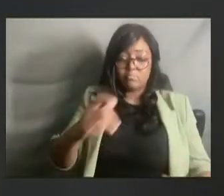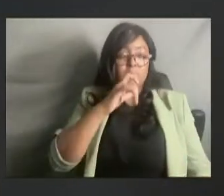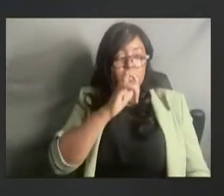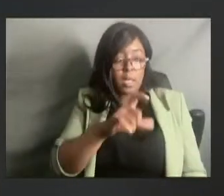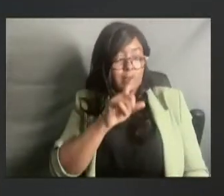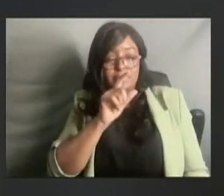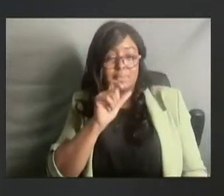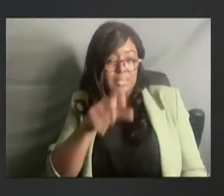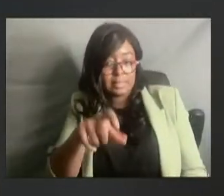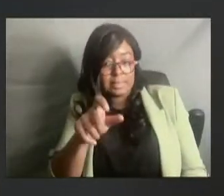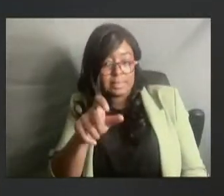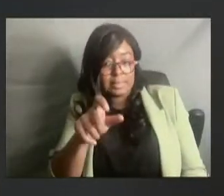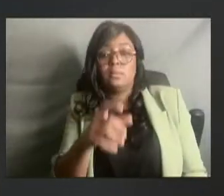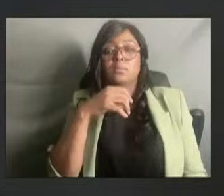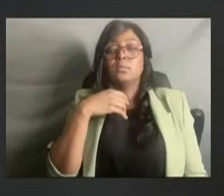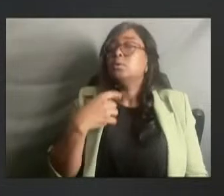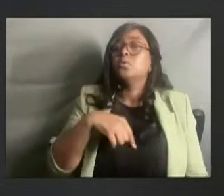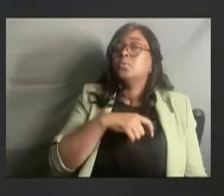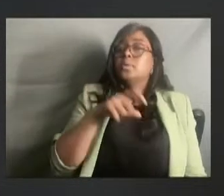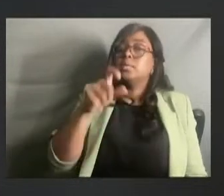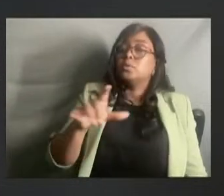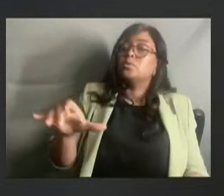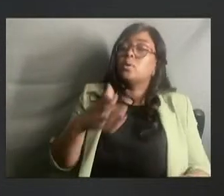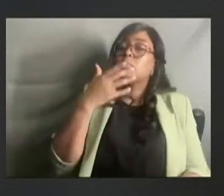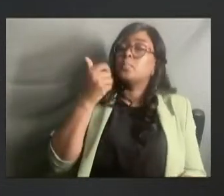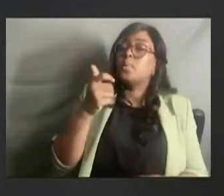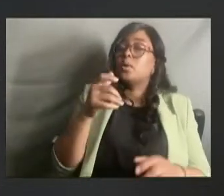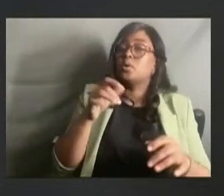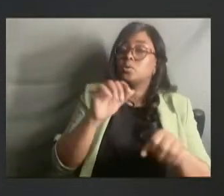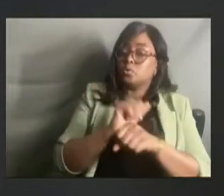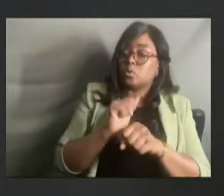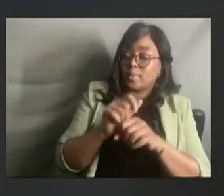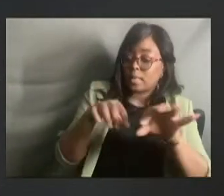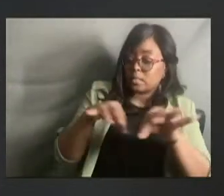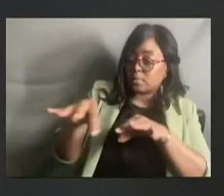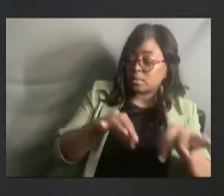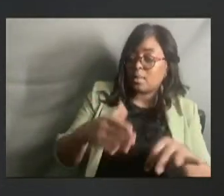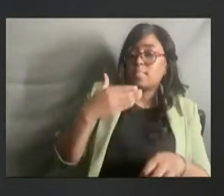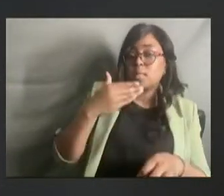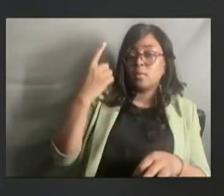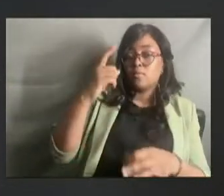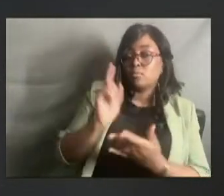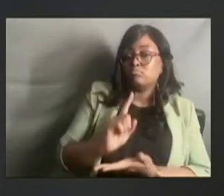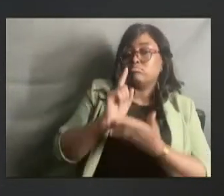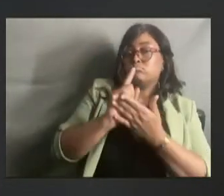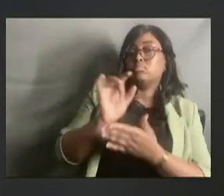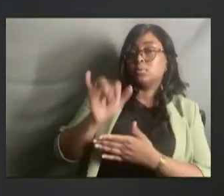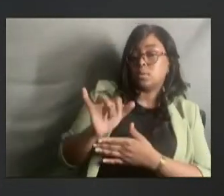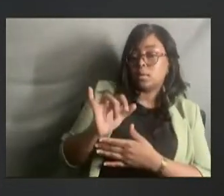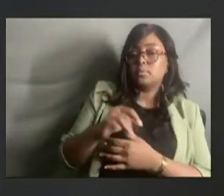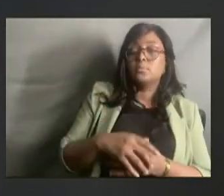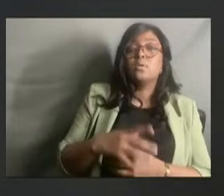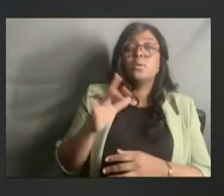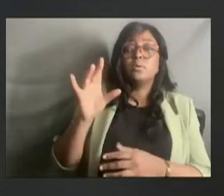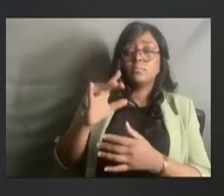populations. Not necessarily. This is unfortunate. Yeah. Not necessarily. We need to do a